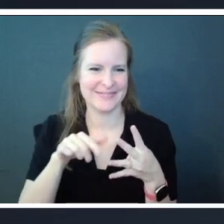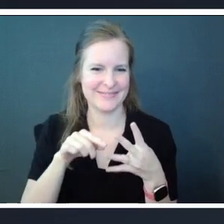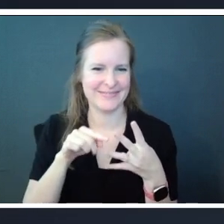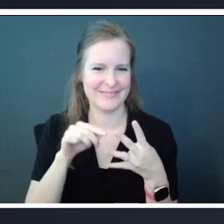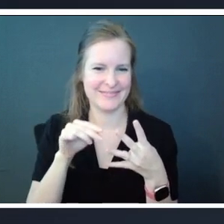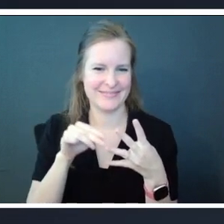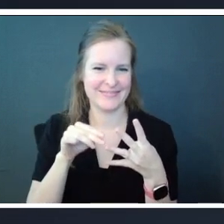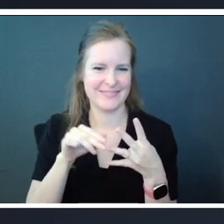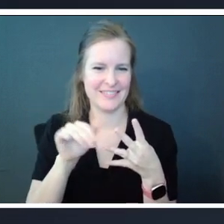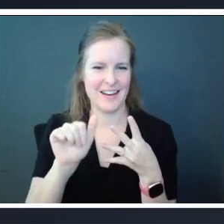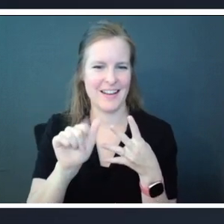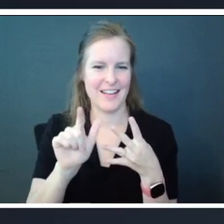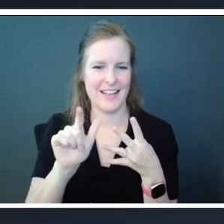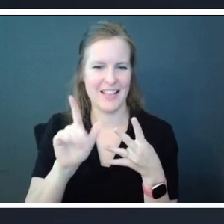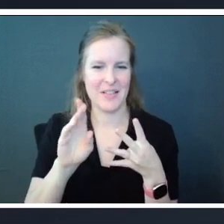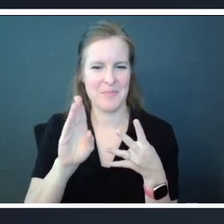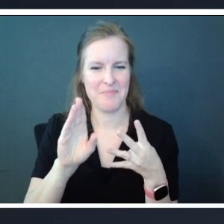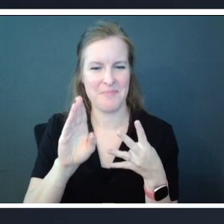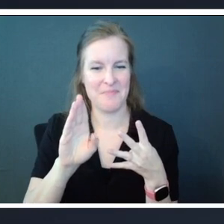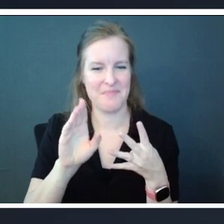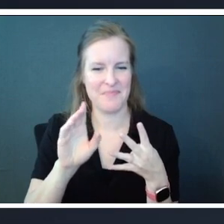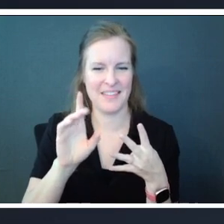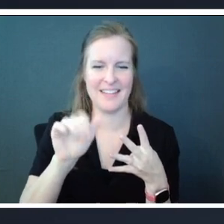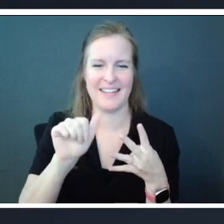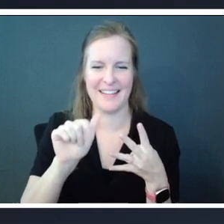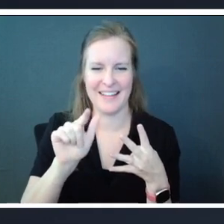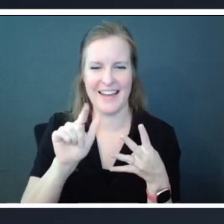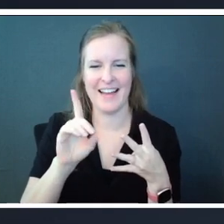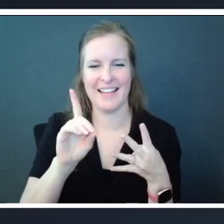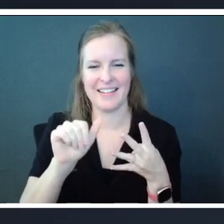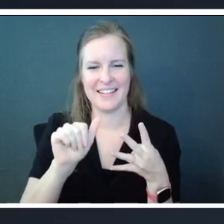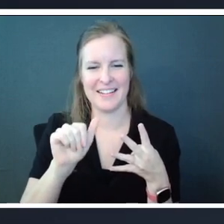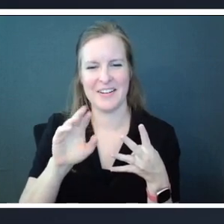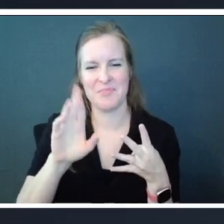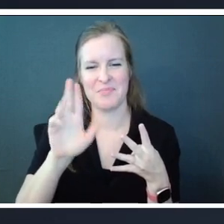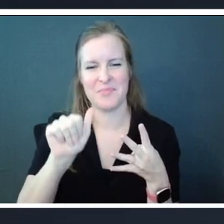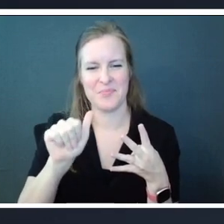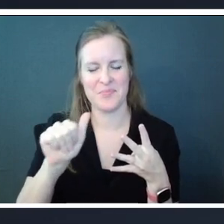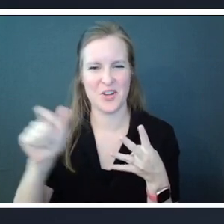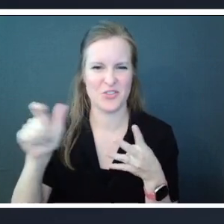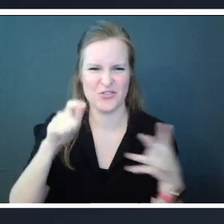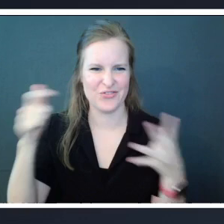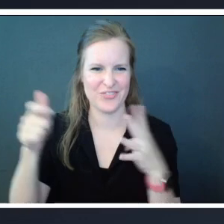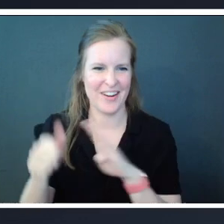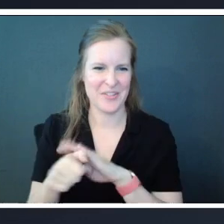or a shingleback skink? All right, I already see some answers coming through, but just like